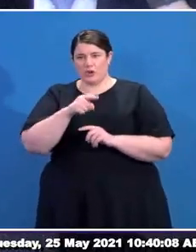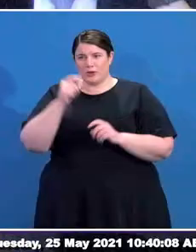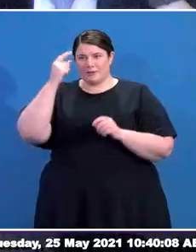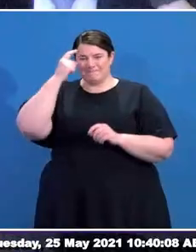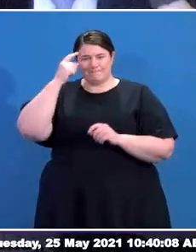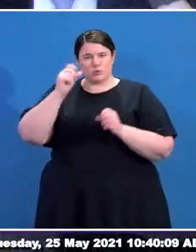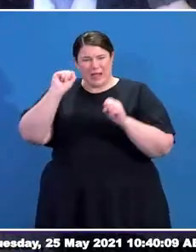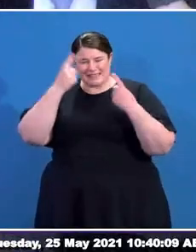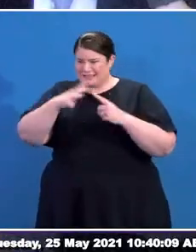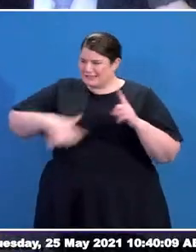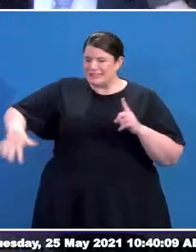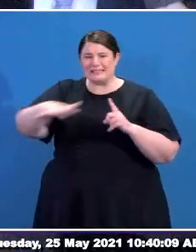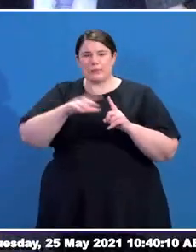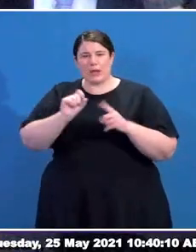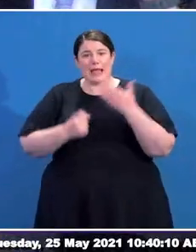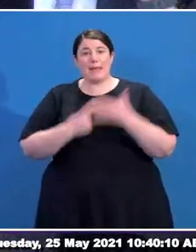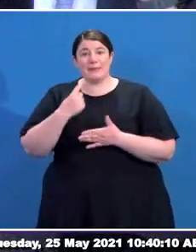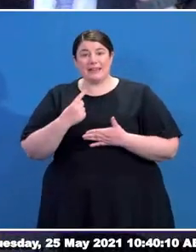there wouldn't have been a great deal of merit